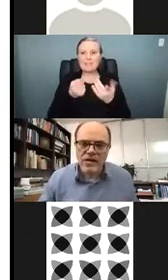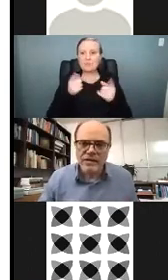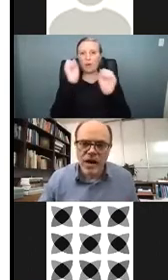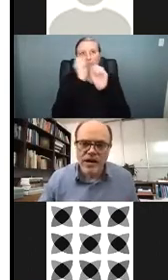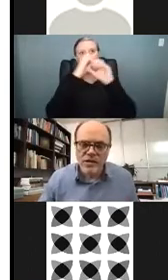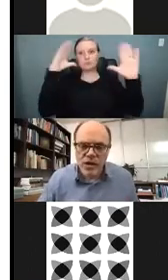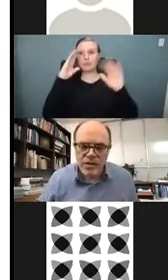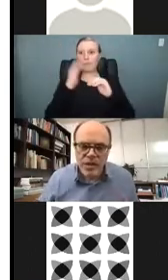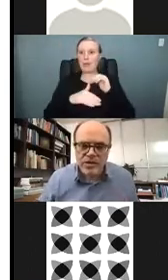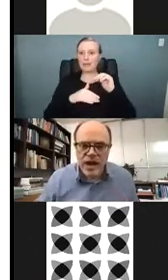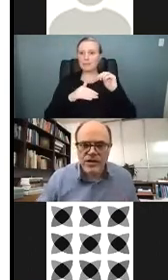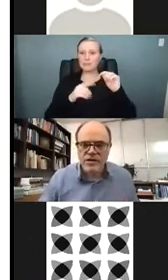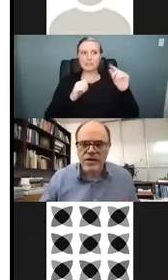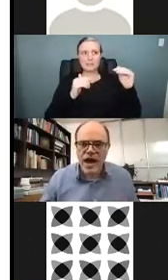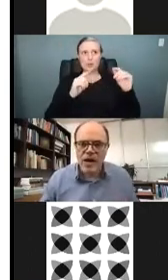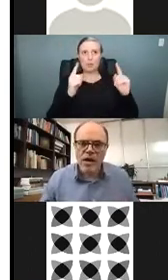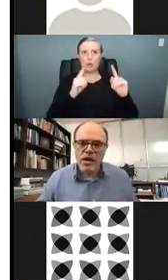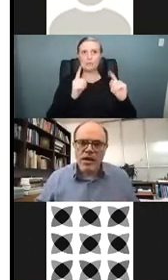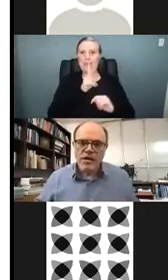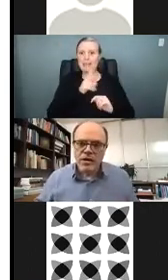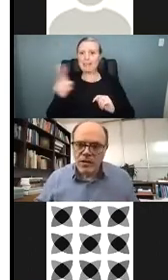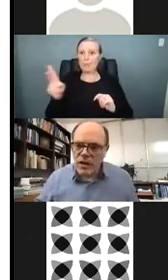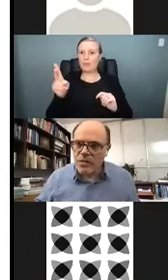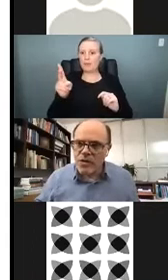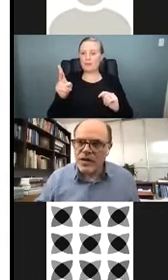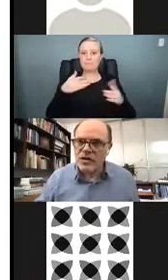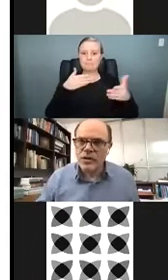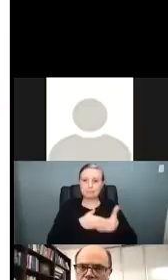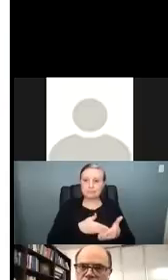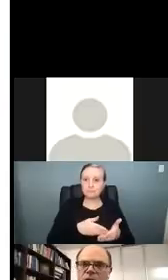findings. What are the big challenges for now? So I think we're going to move into a